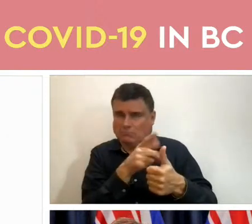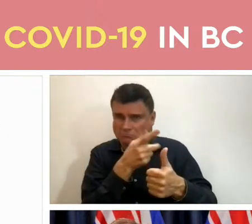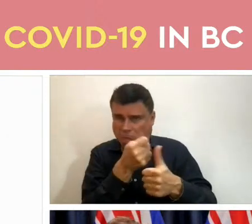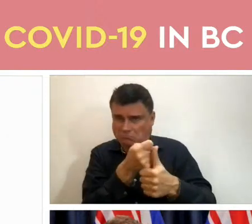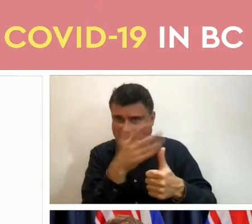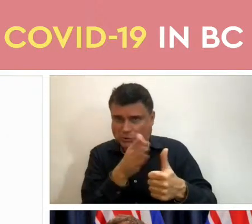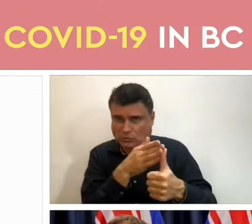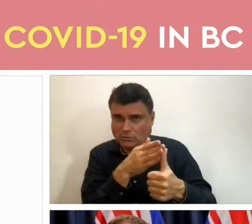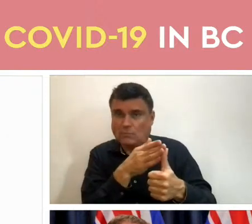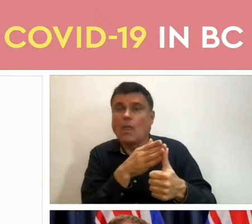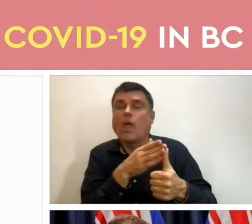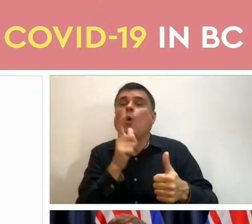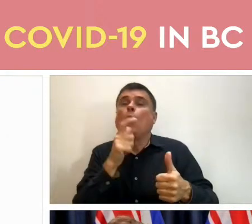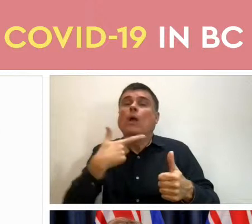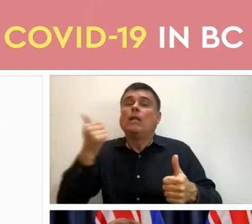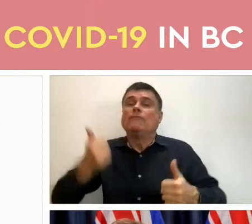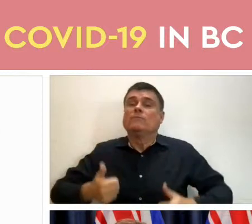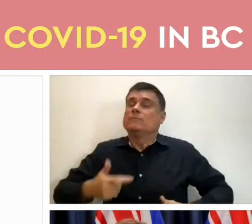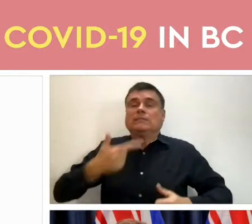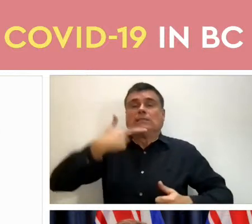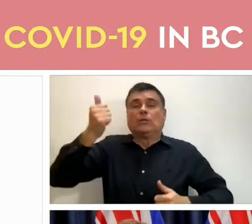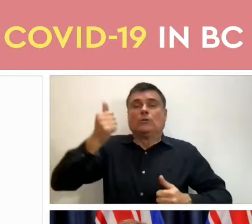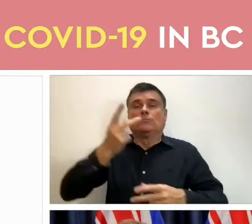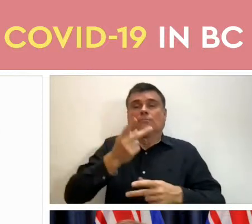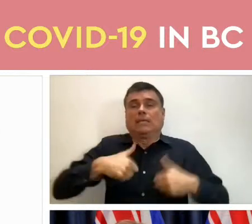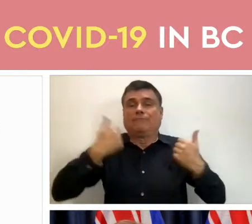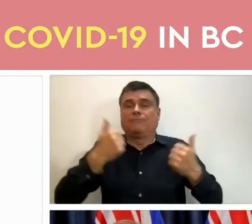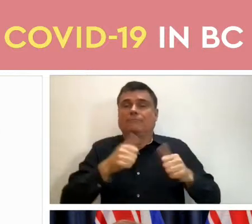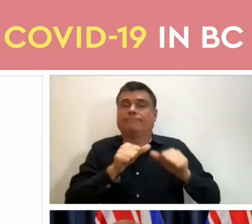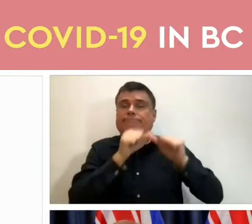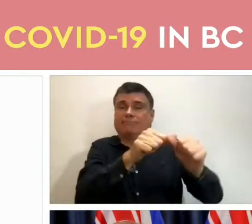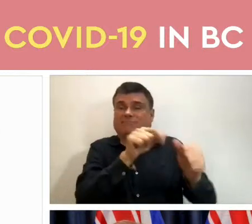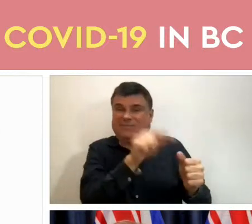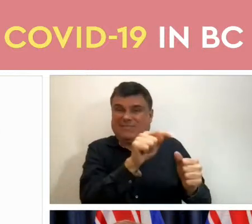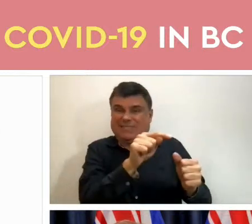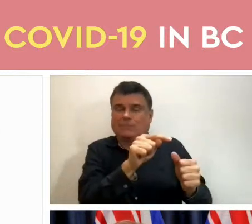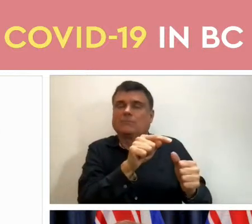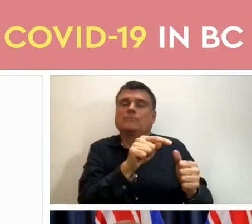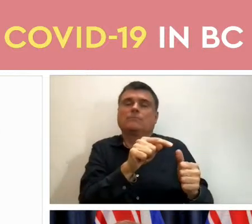indigenous adults and health care works and those who received two doses of